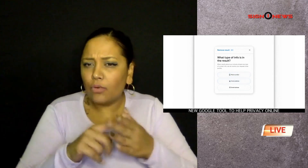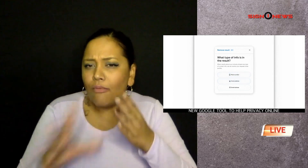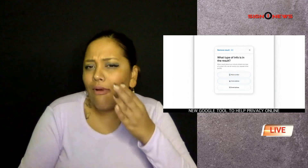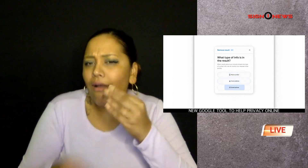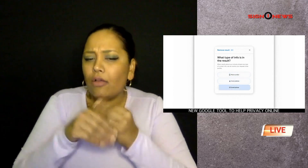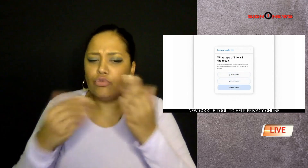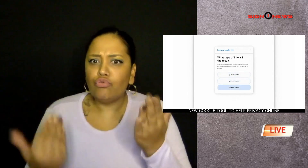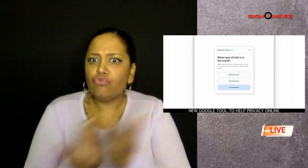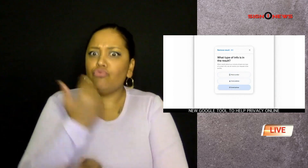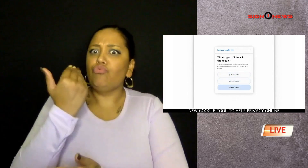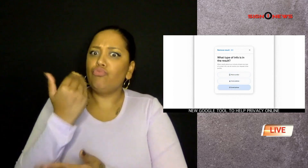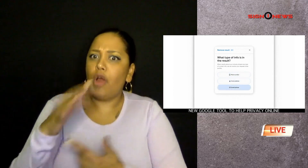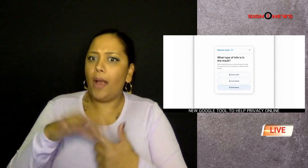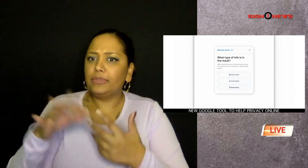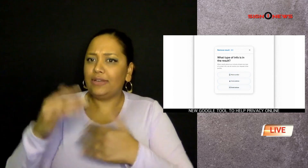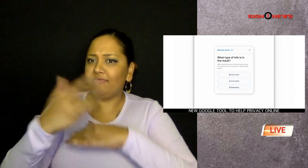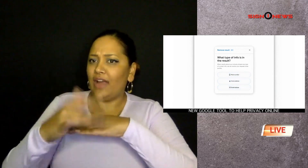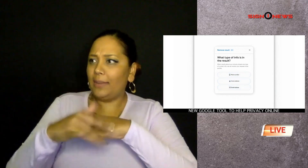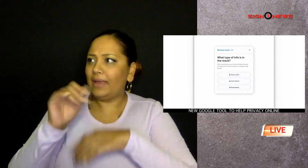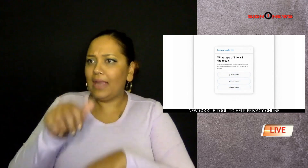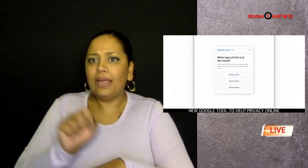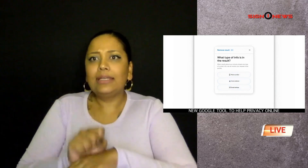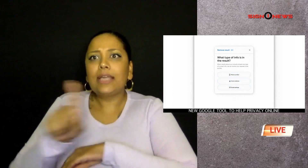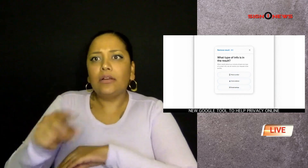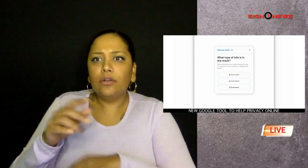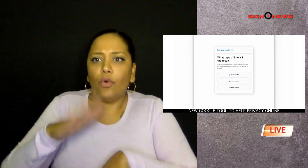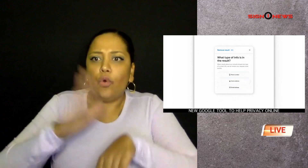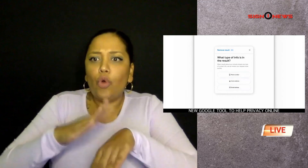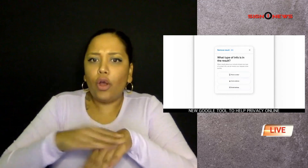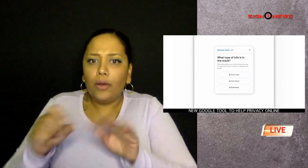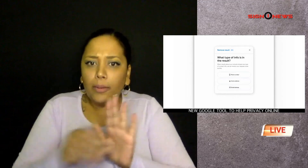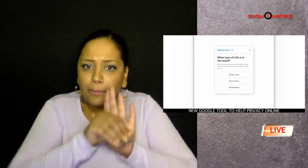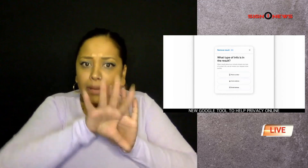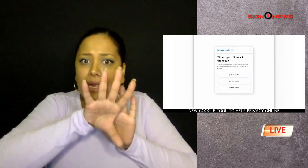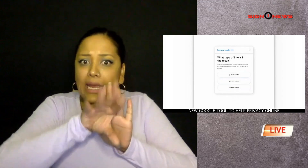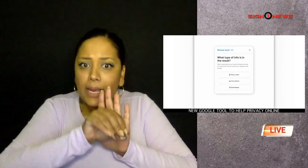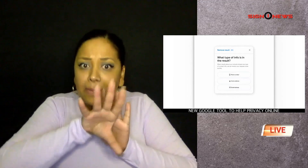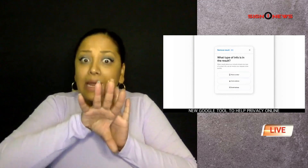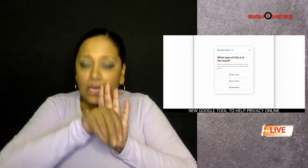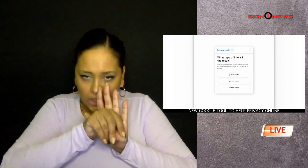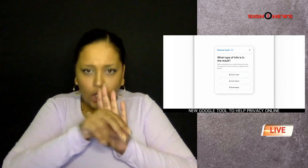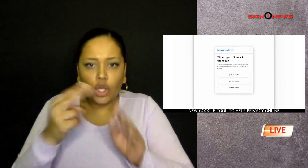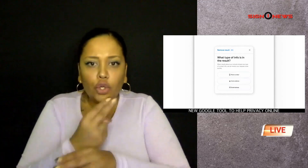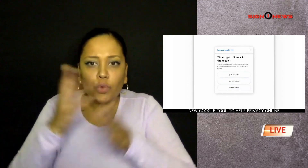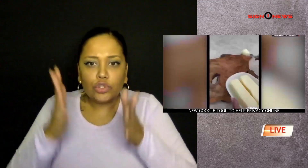Next year Google plans to have a new option available that would send alerts to users when new